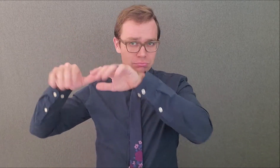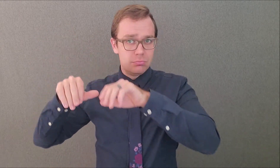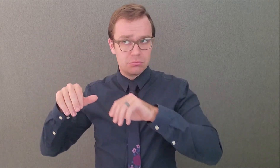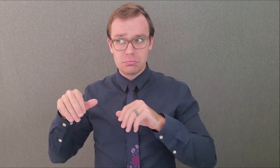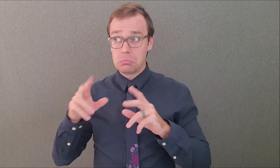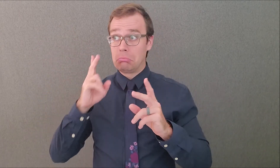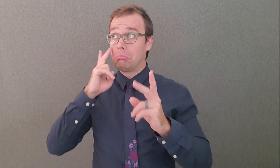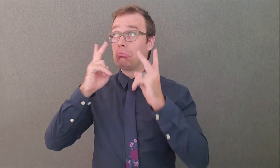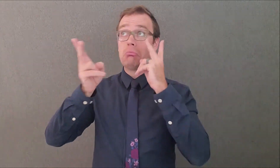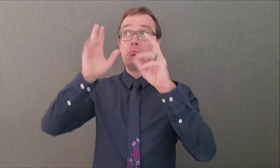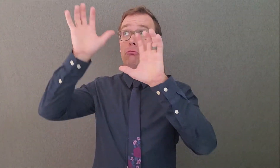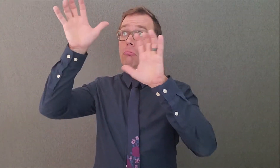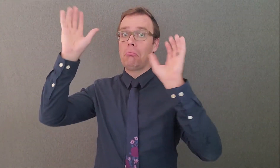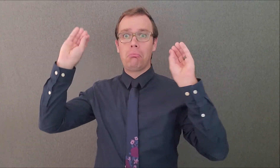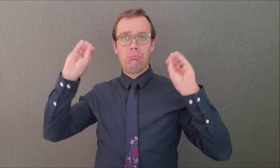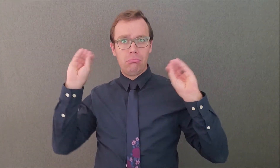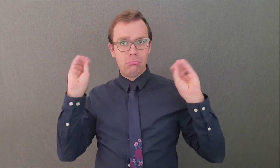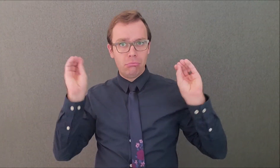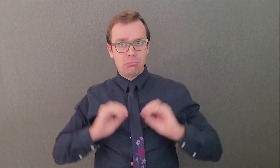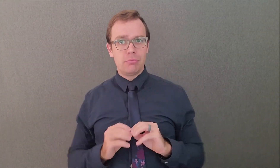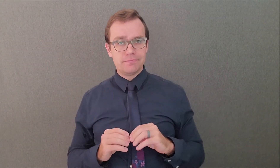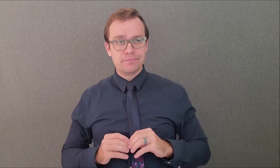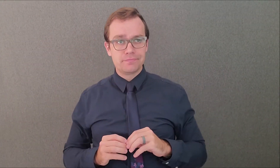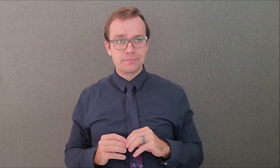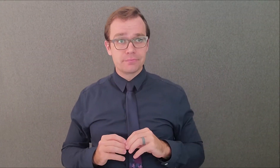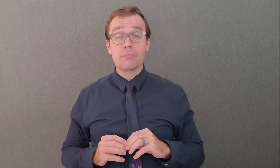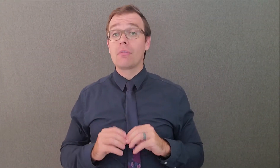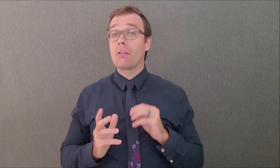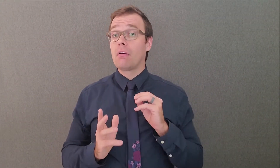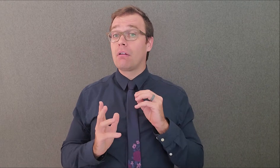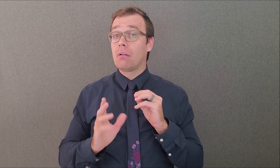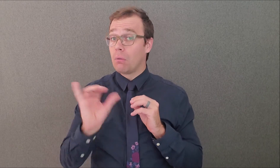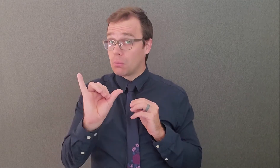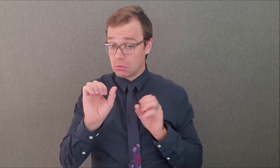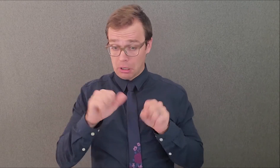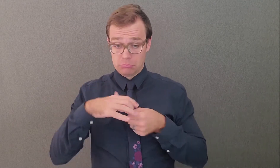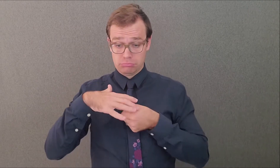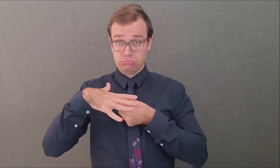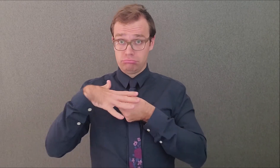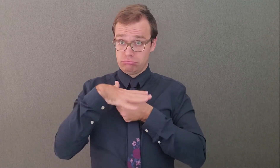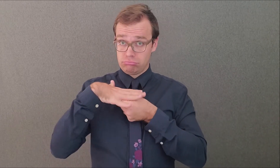without visible signs of rain. Additionally, floods can be local,